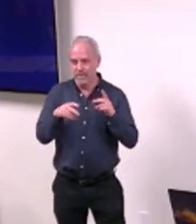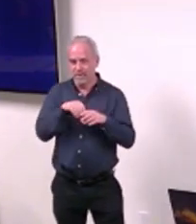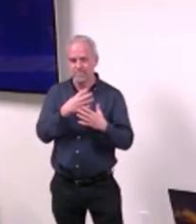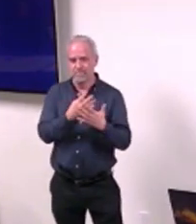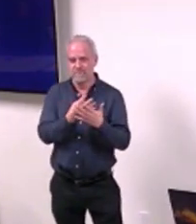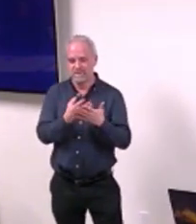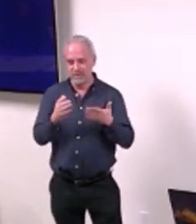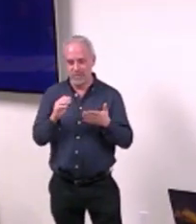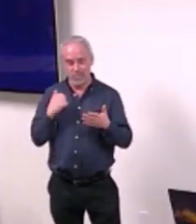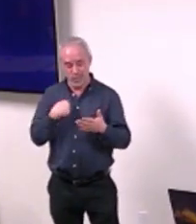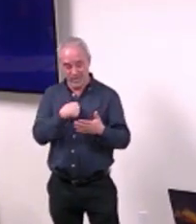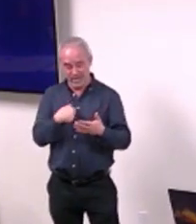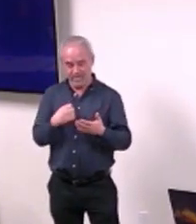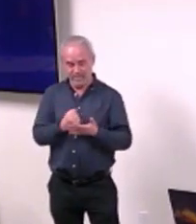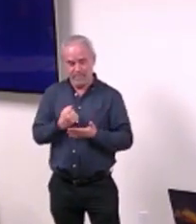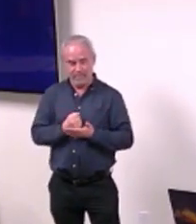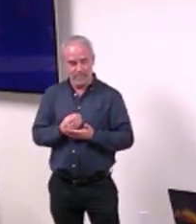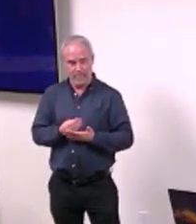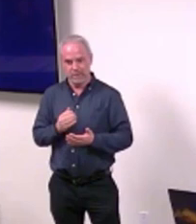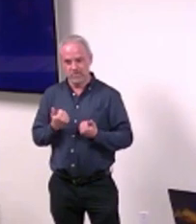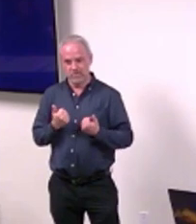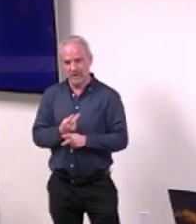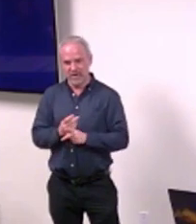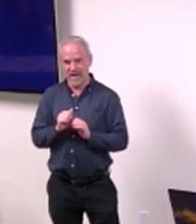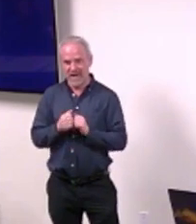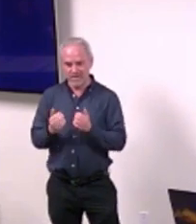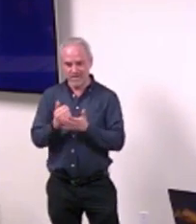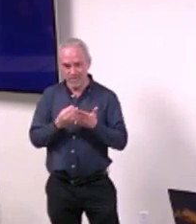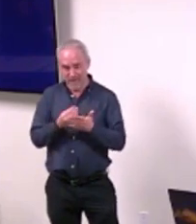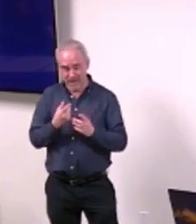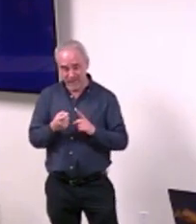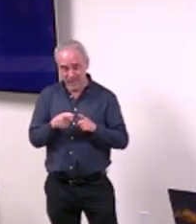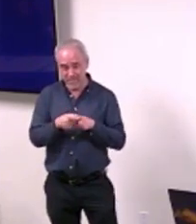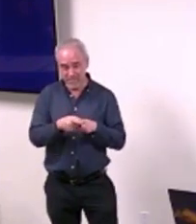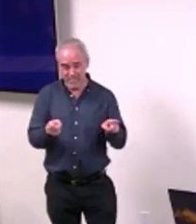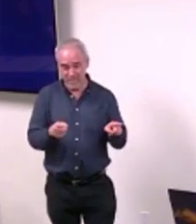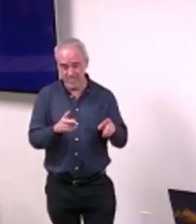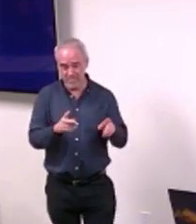Again, I don't have as much time as I'd like to get into that.